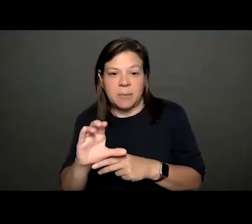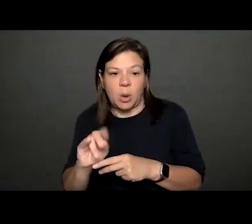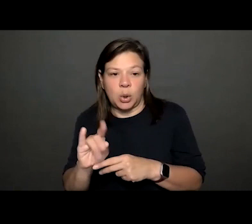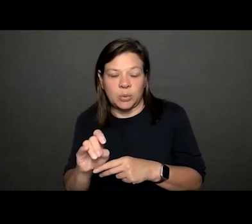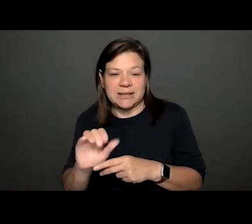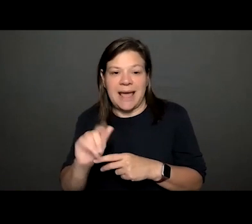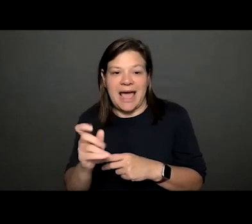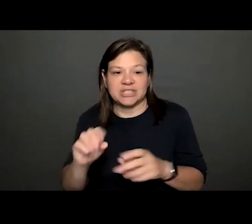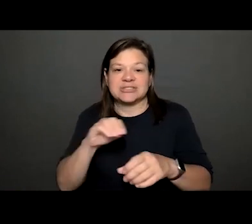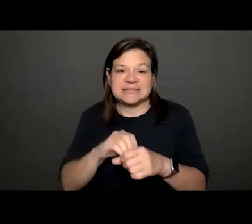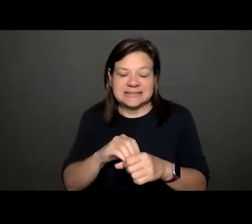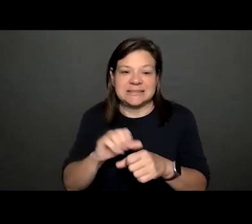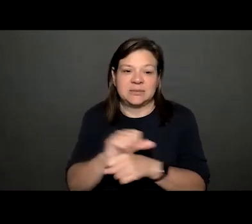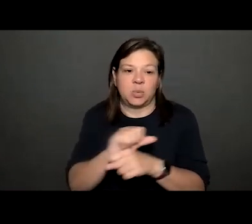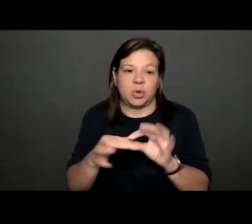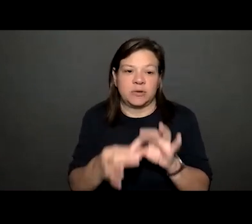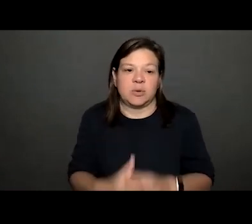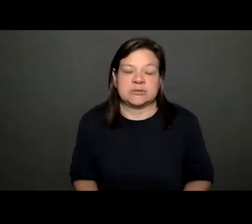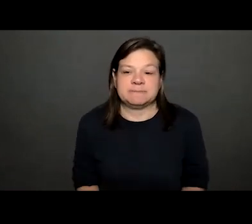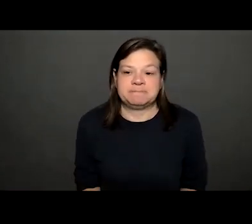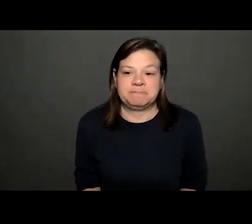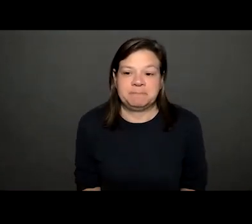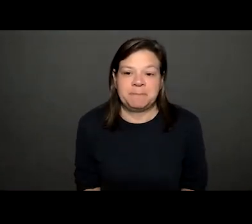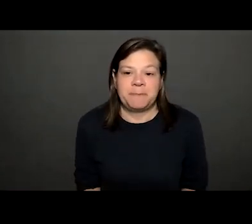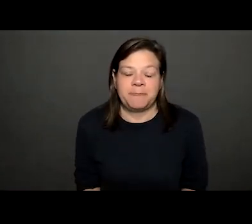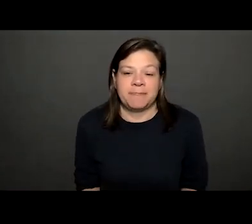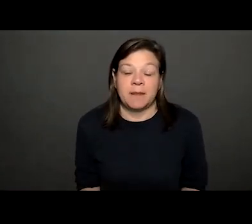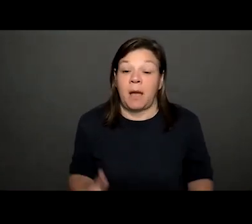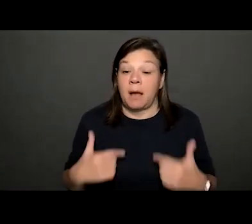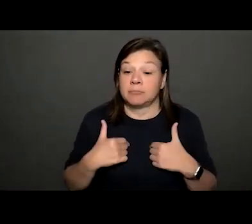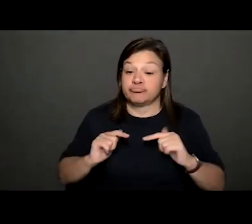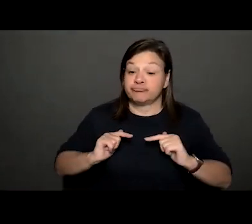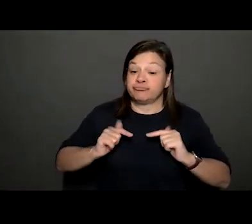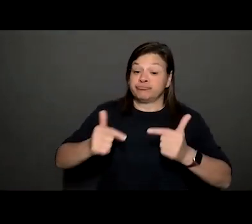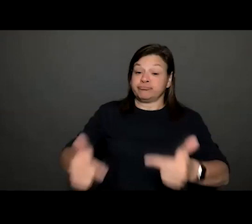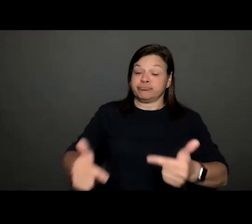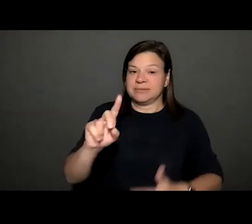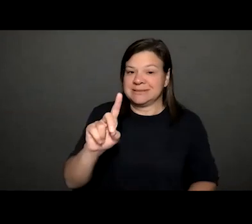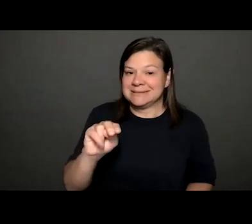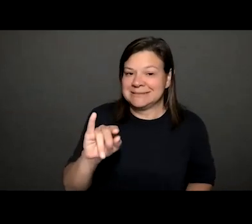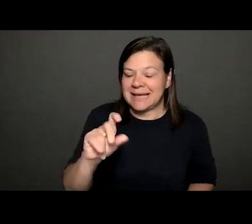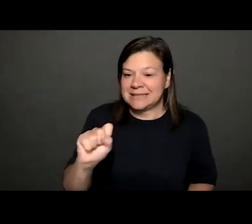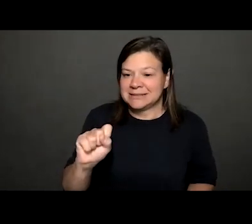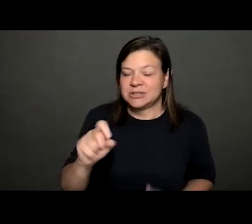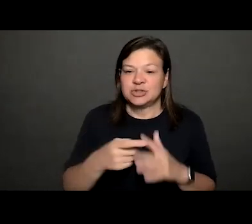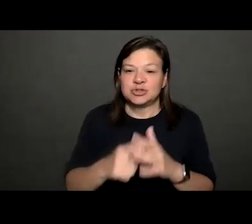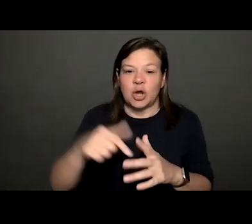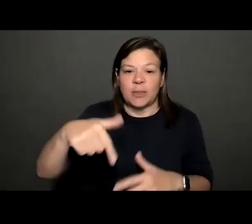ALL RIGHT I WILL PASS IT BACK TO DENNIS TO KICKOFF OUR Q & A.